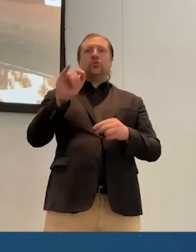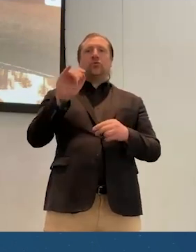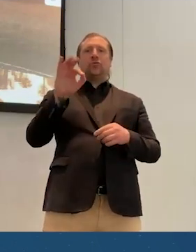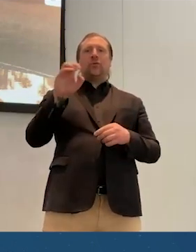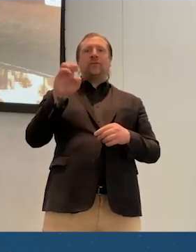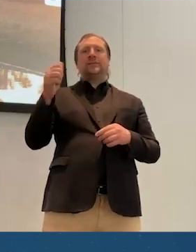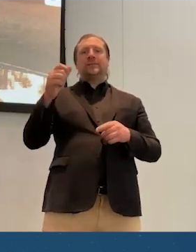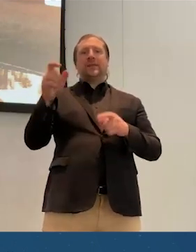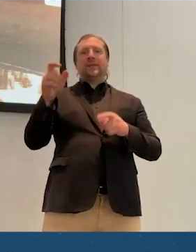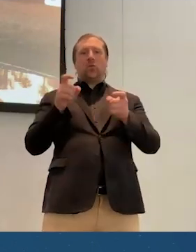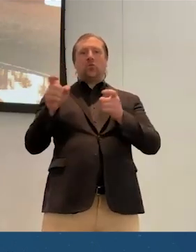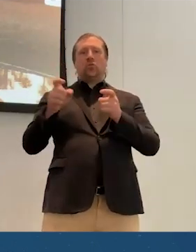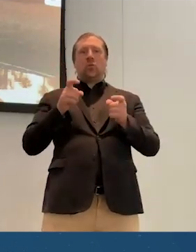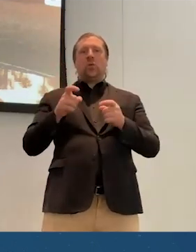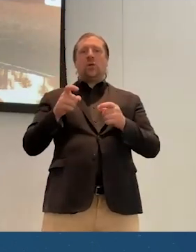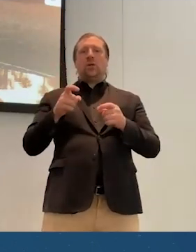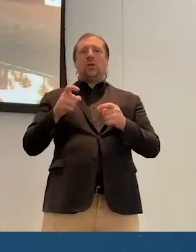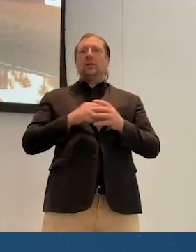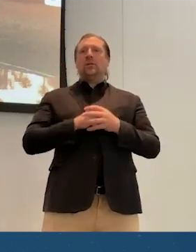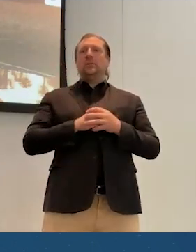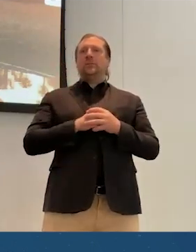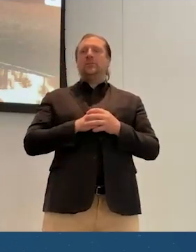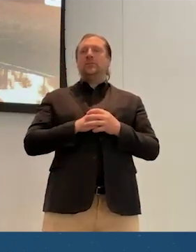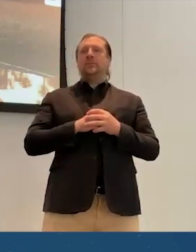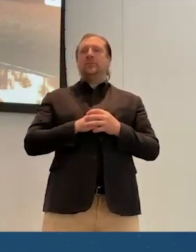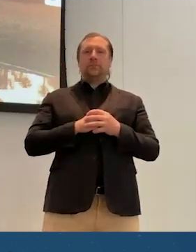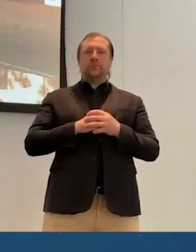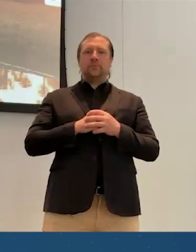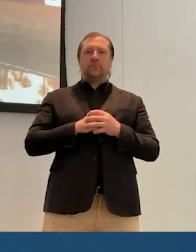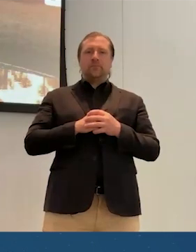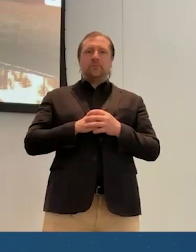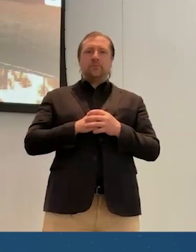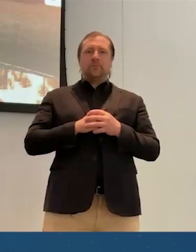The challenges with some of the voice commands not being